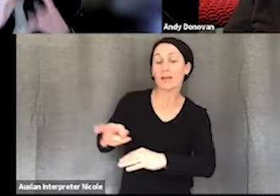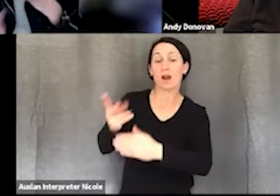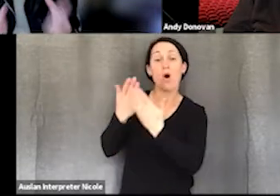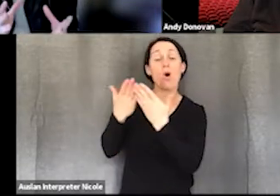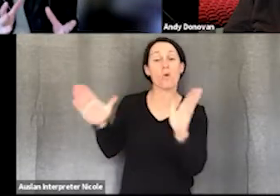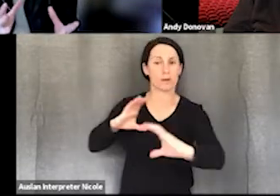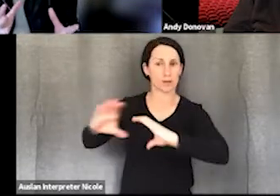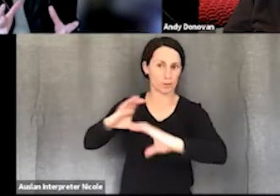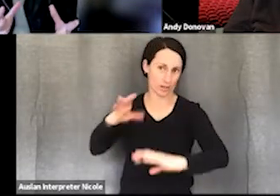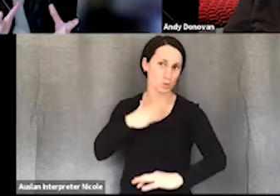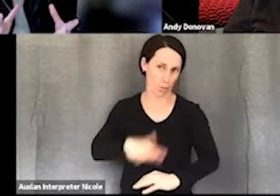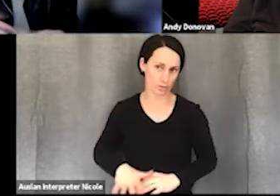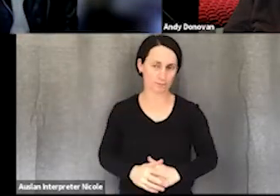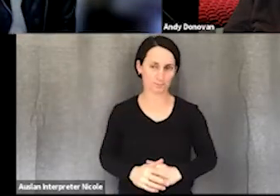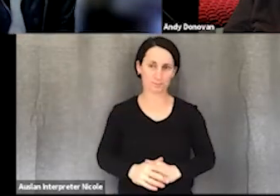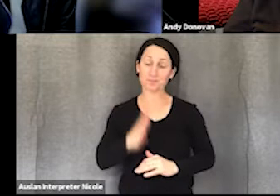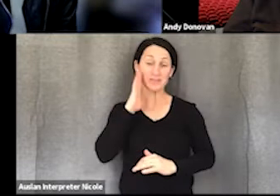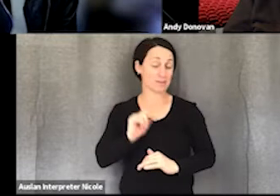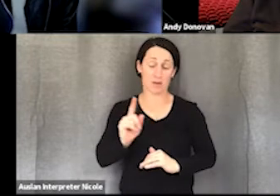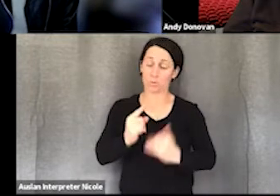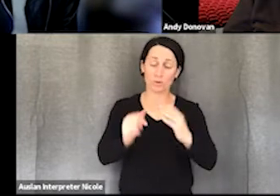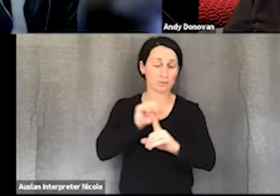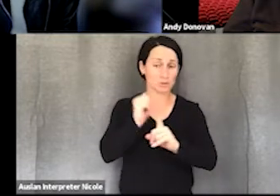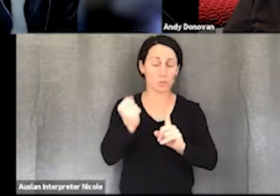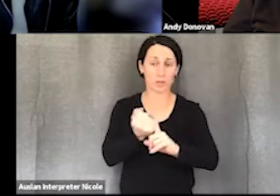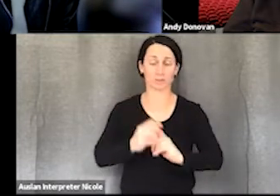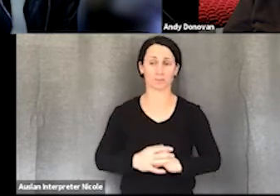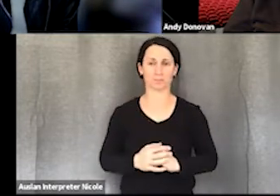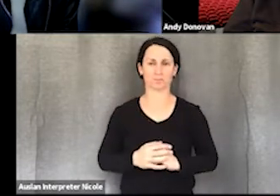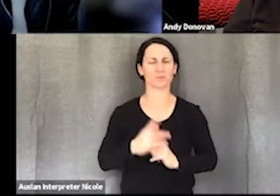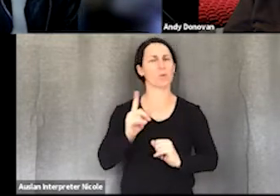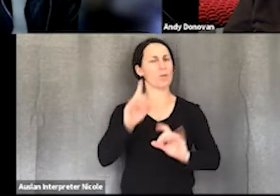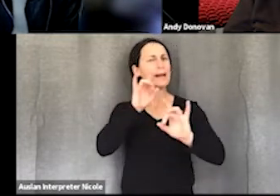What the situation is. So, clear communication can actually,